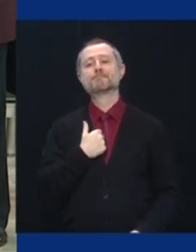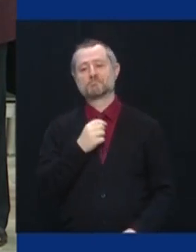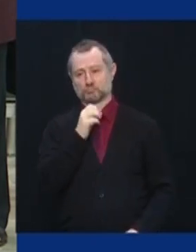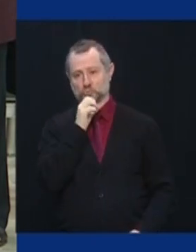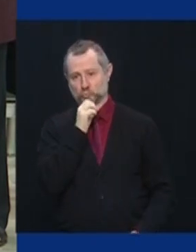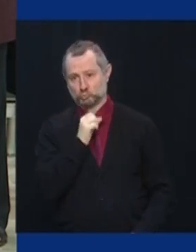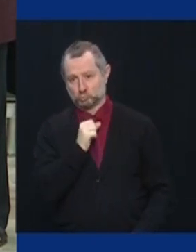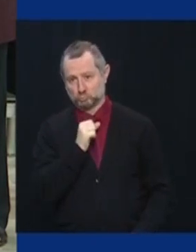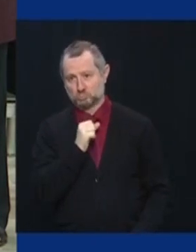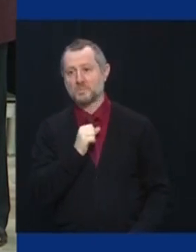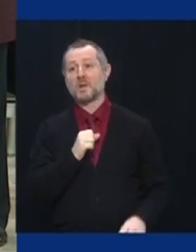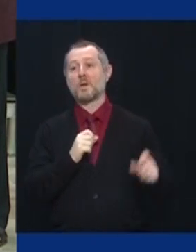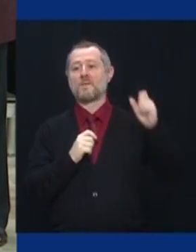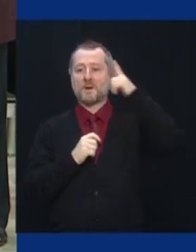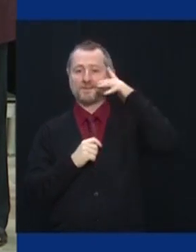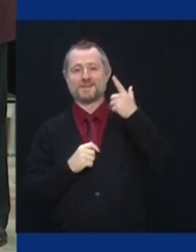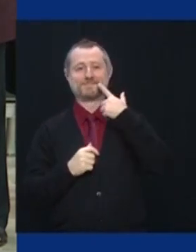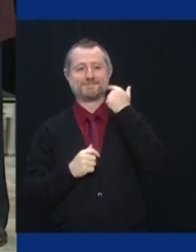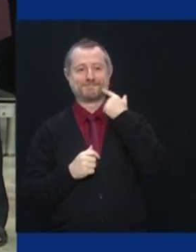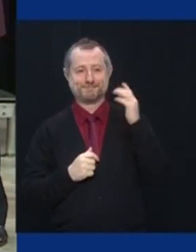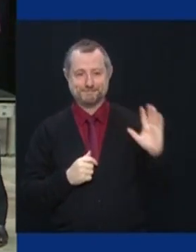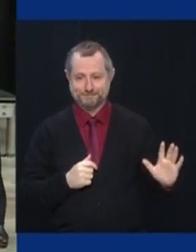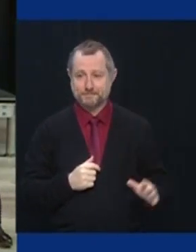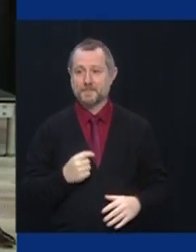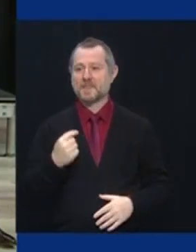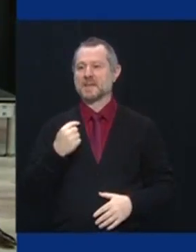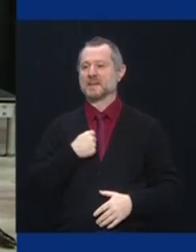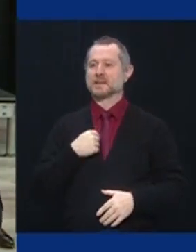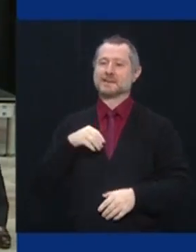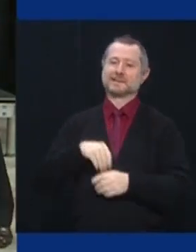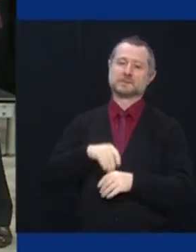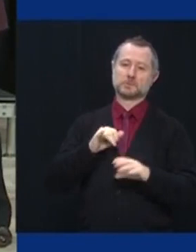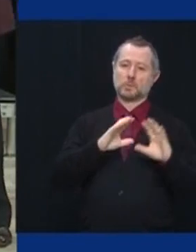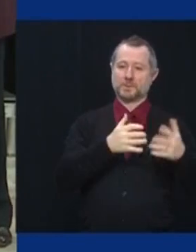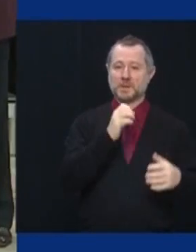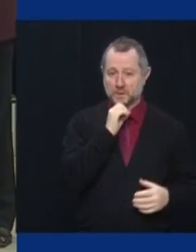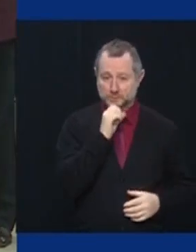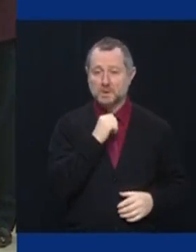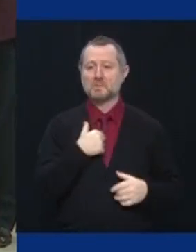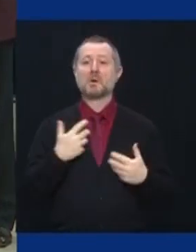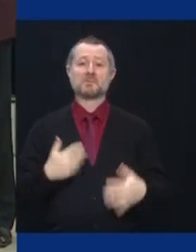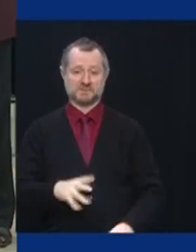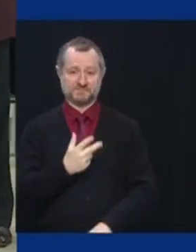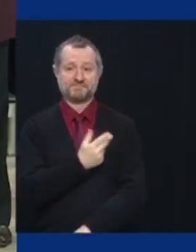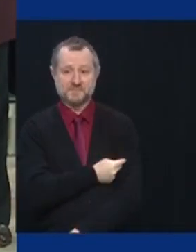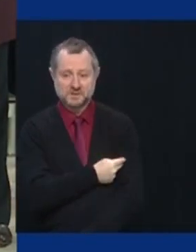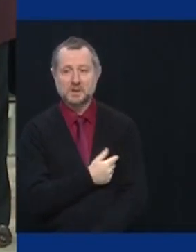DON'T WANT TO SAY WHY. YOU KNOW THESE AGES CREEP UP ON YOU. BUT I HAPPEN TO BE IN ONE OF